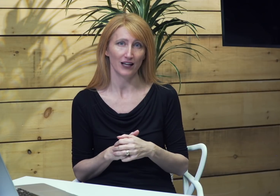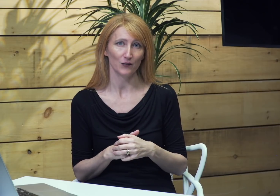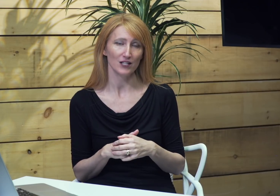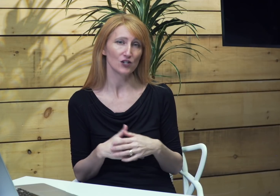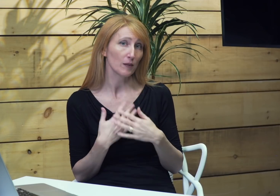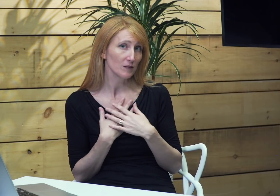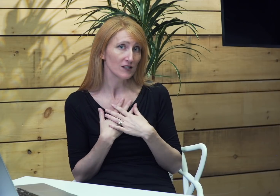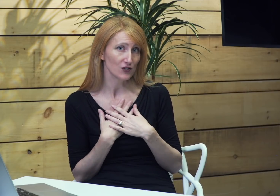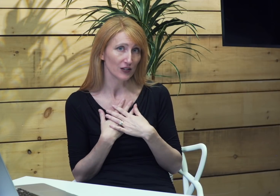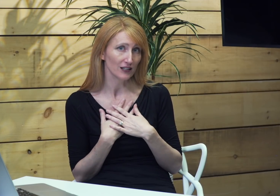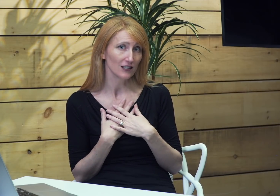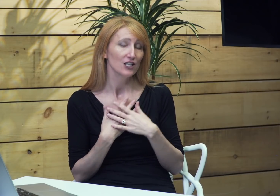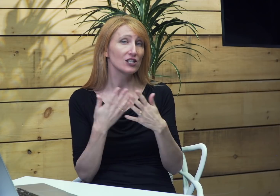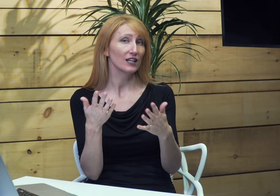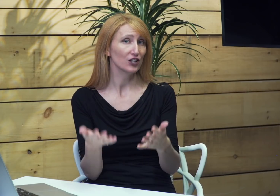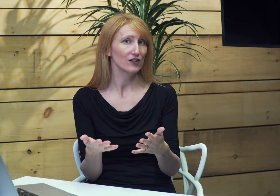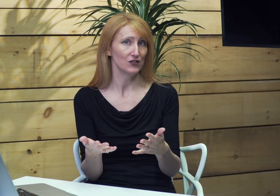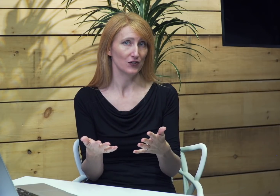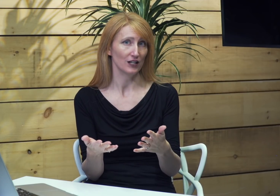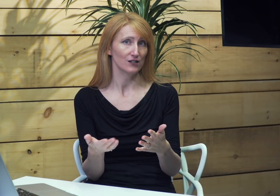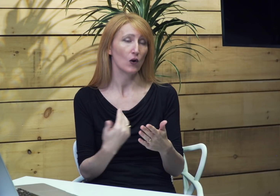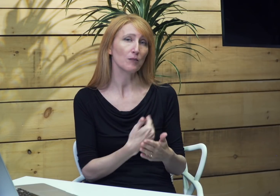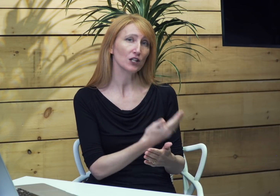language. So, I'm going to be the student, just like you're the student.